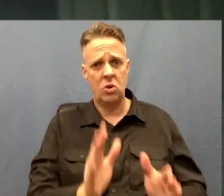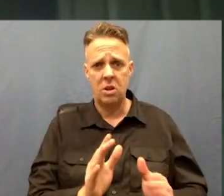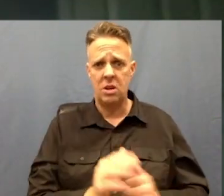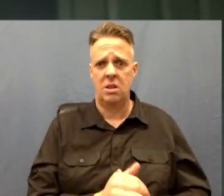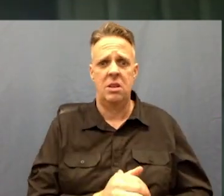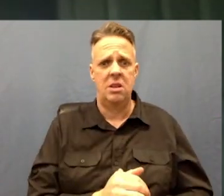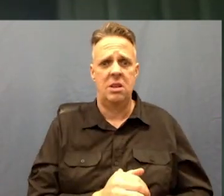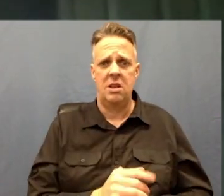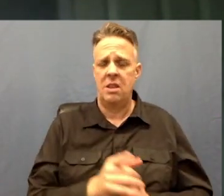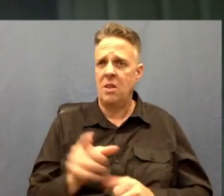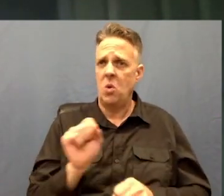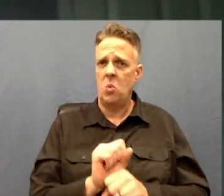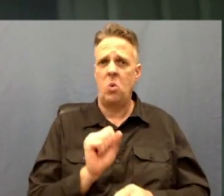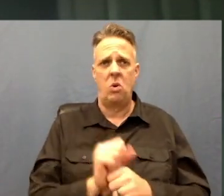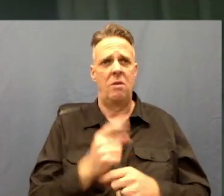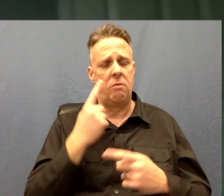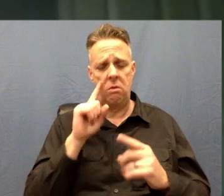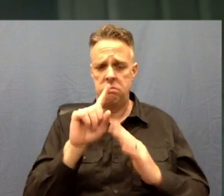HAVE BEEN WORKING ON DIFFICULT CONDITIONS FOR LONG HOURS, IN